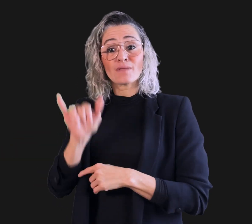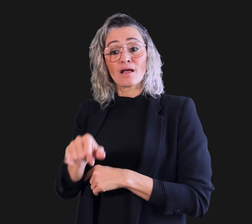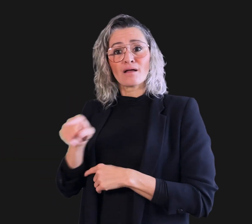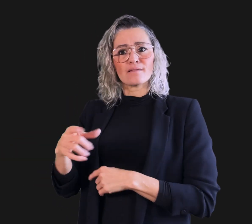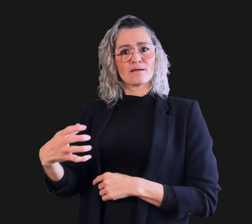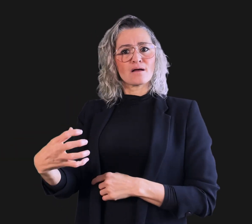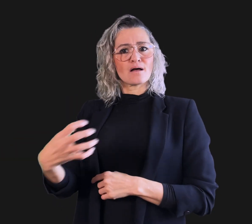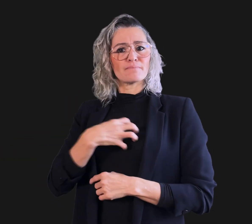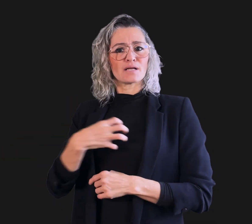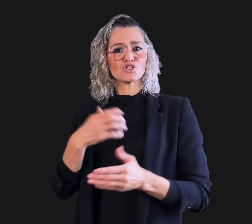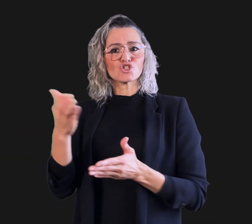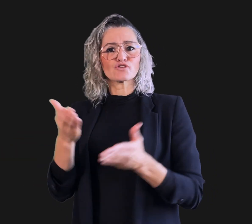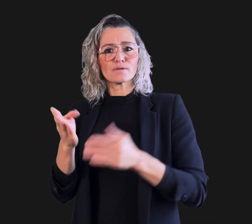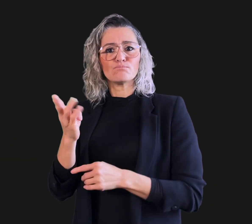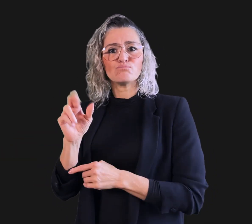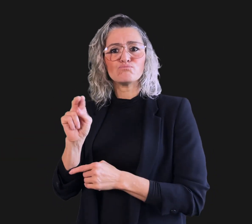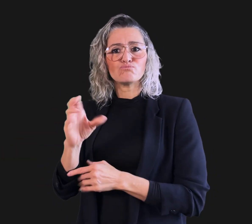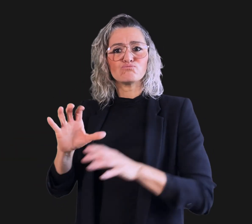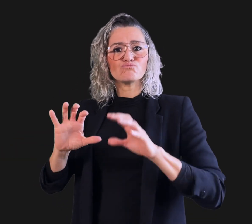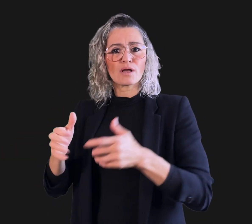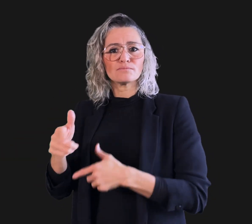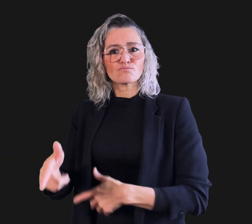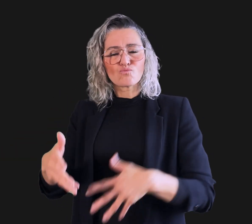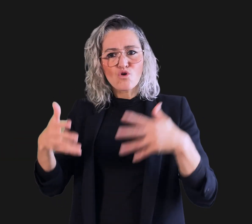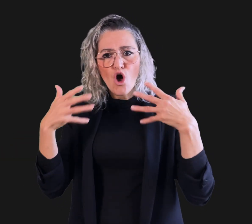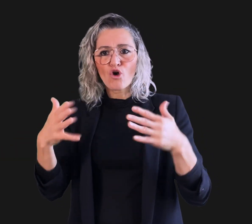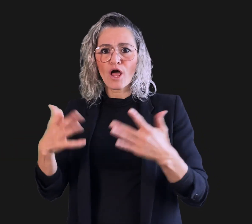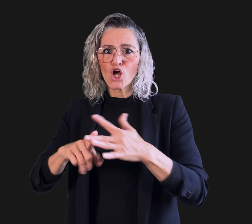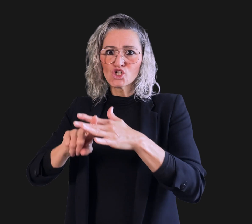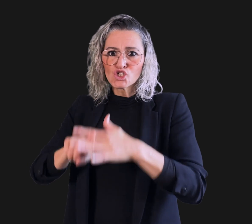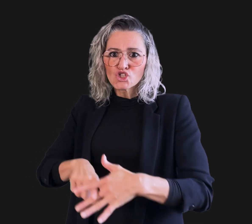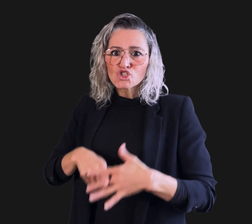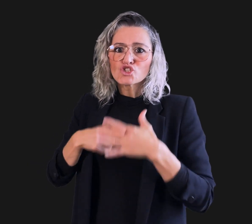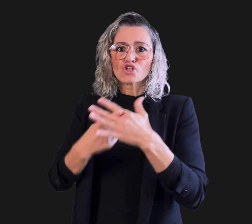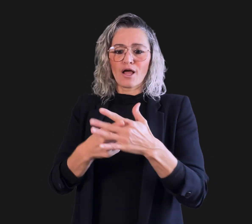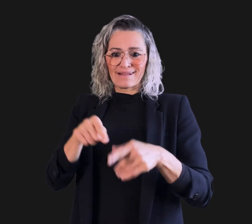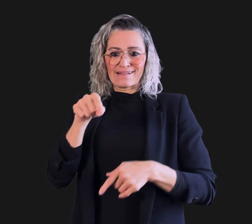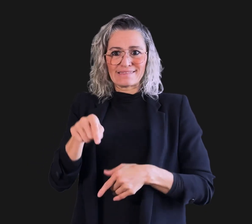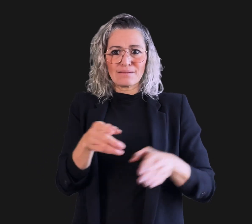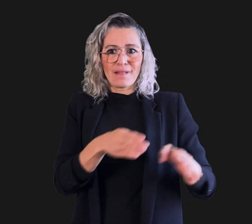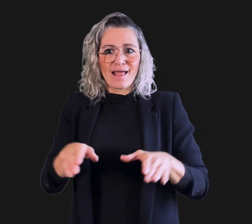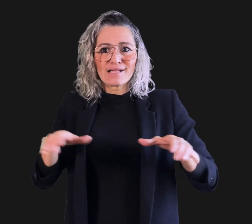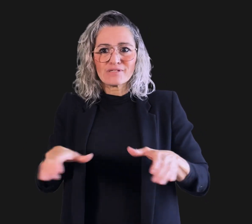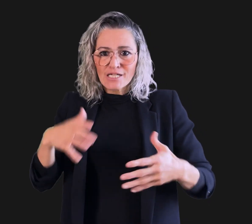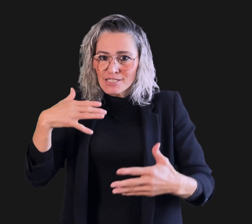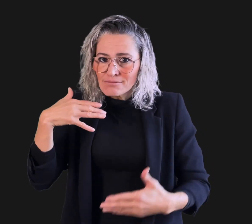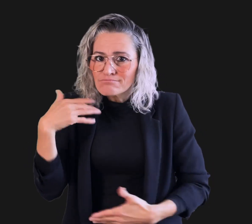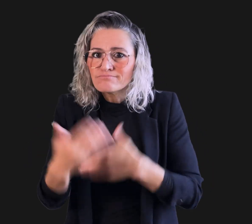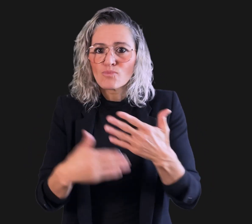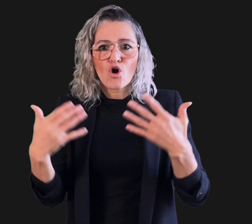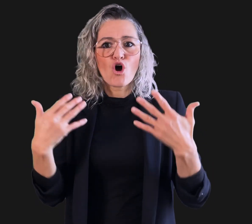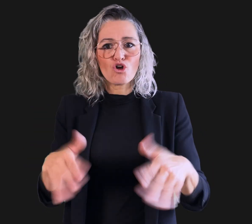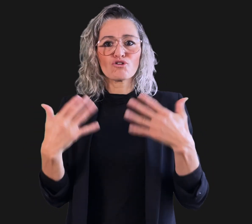The Complaints Services Branch has already initiated this planned activity.